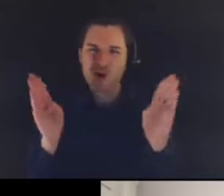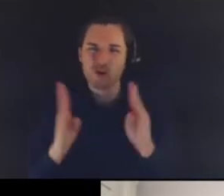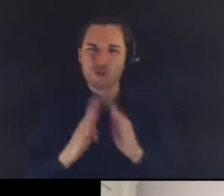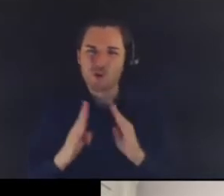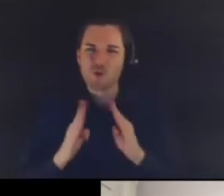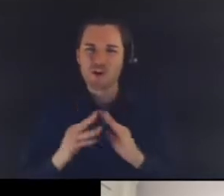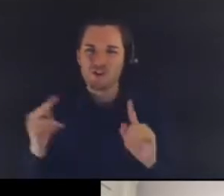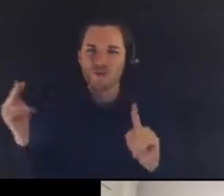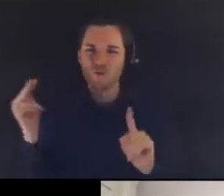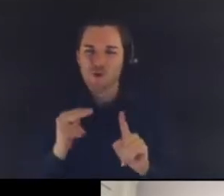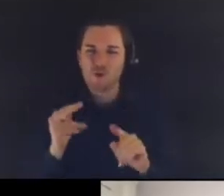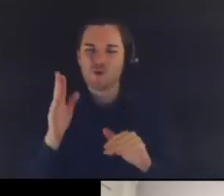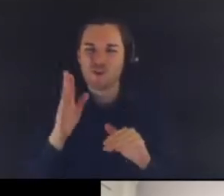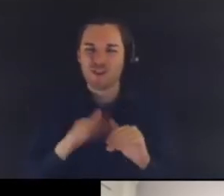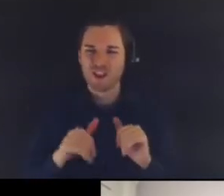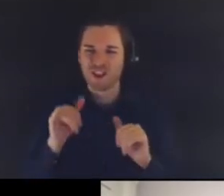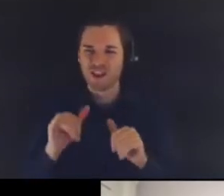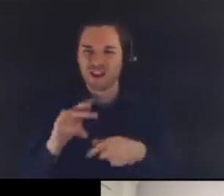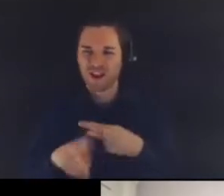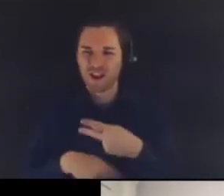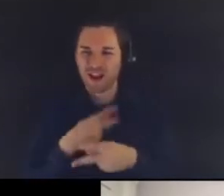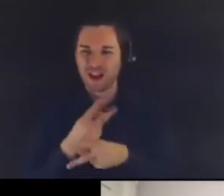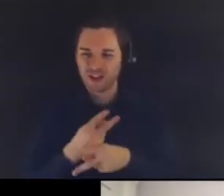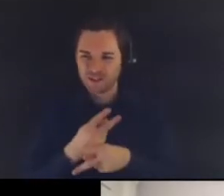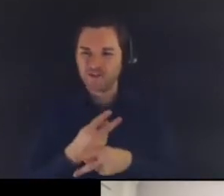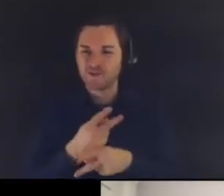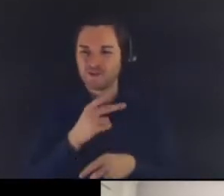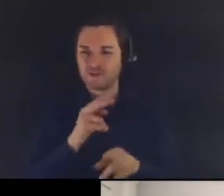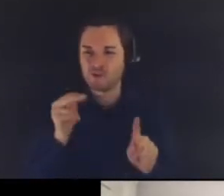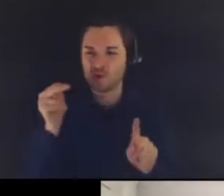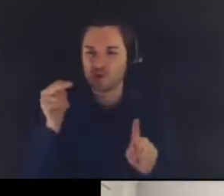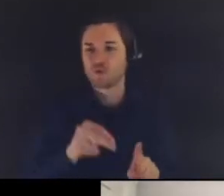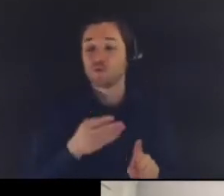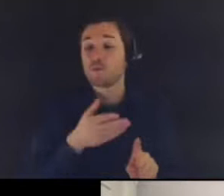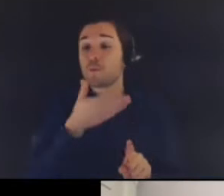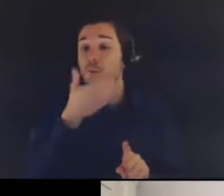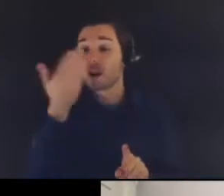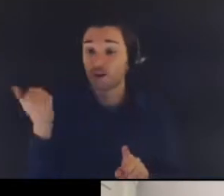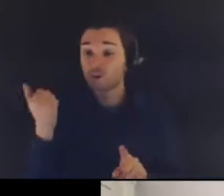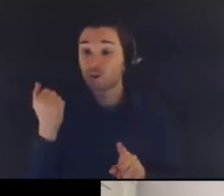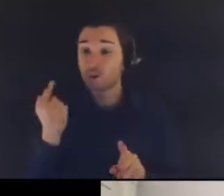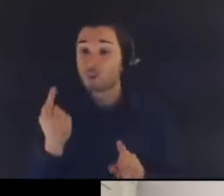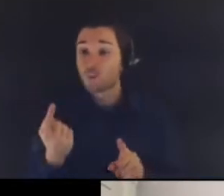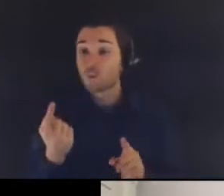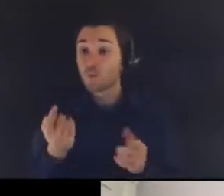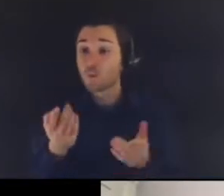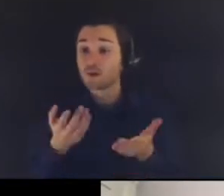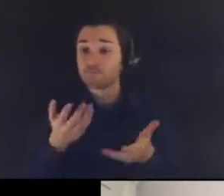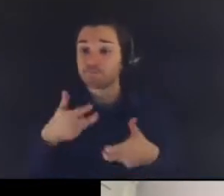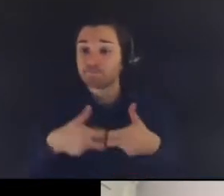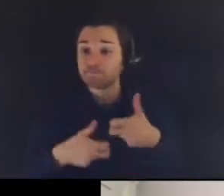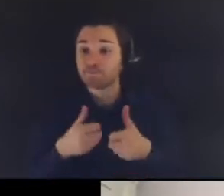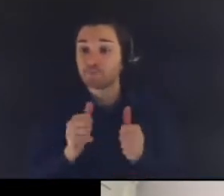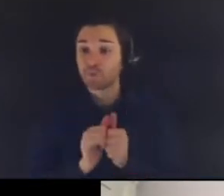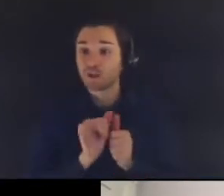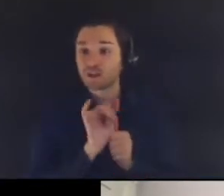So, this is why I think that it s really important for us to think about the community model